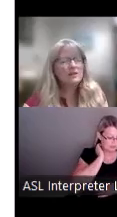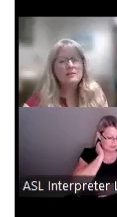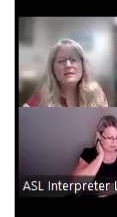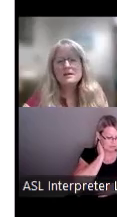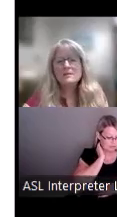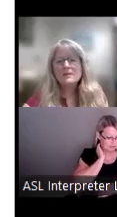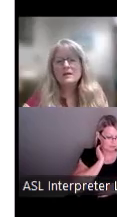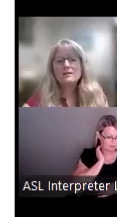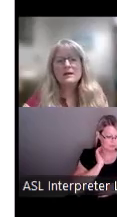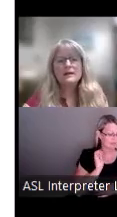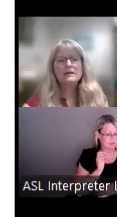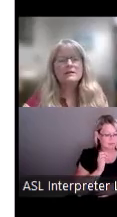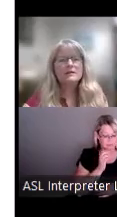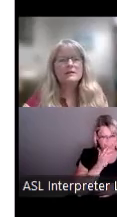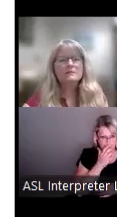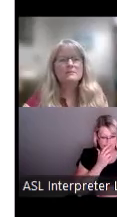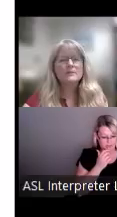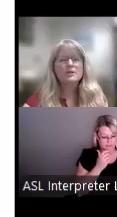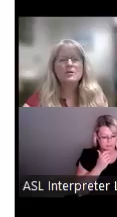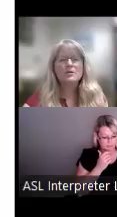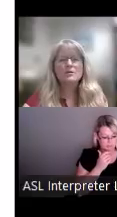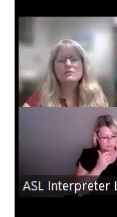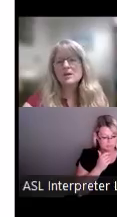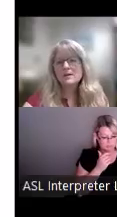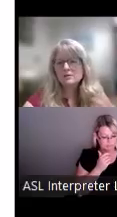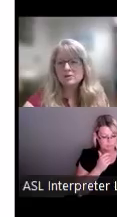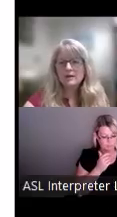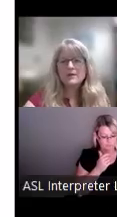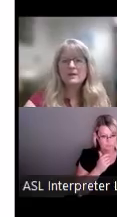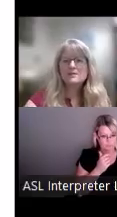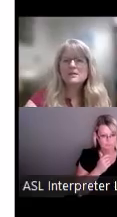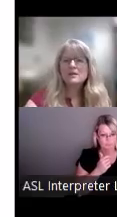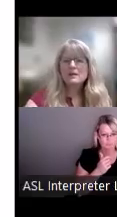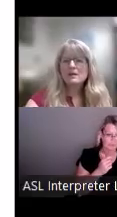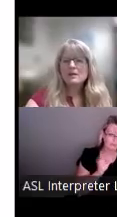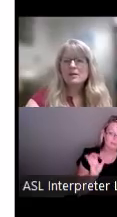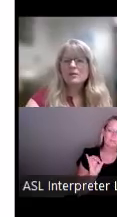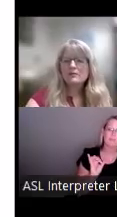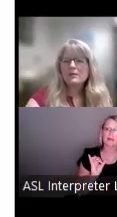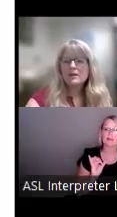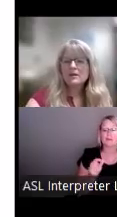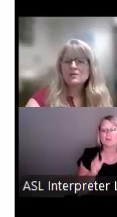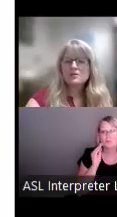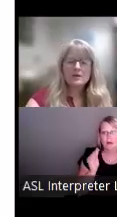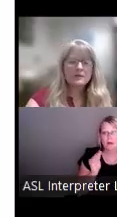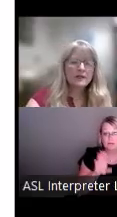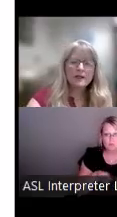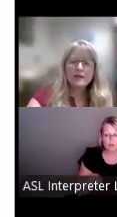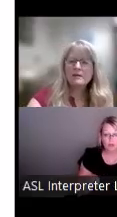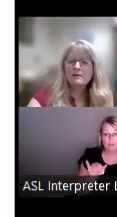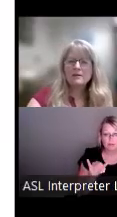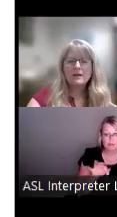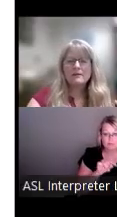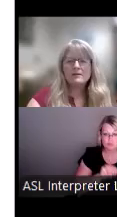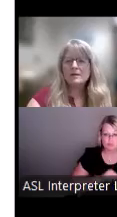that could be something like, you know, you've taught the child that, you know, if they're struggling, they're having a